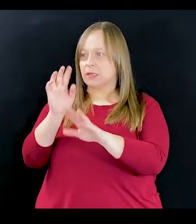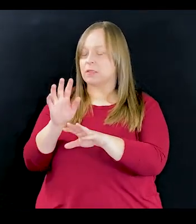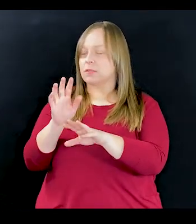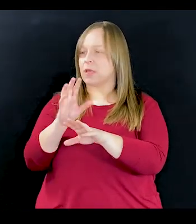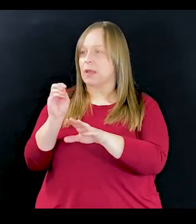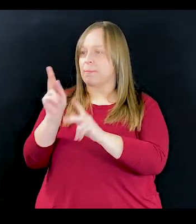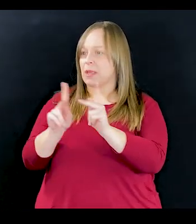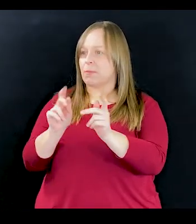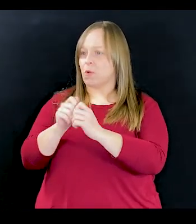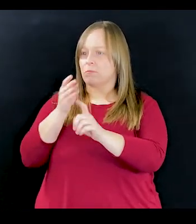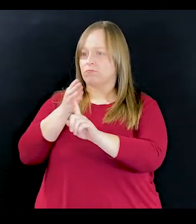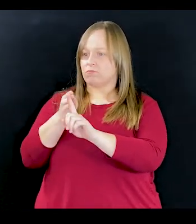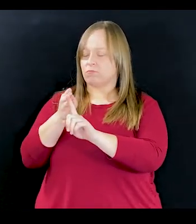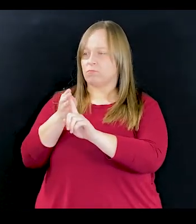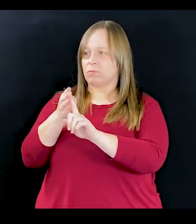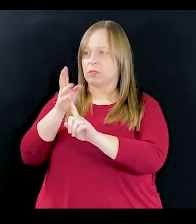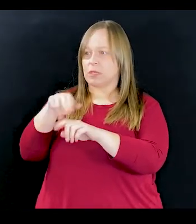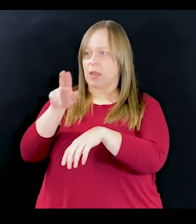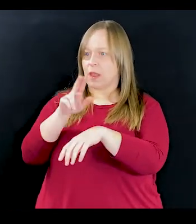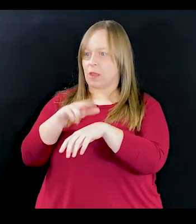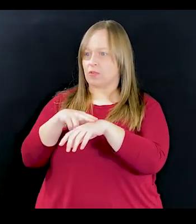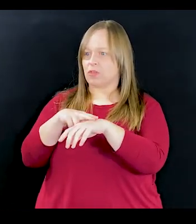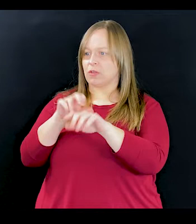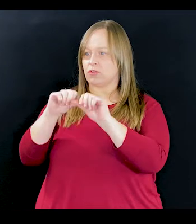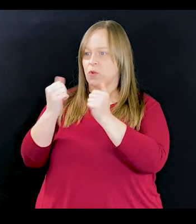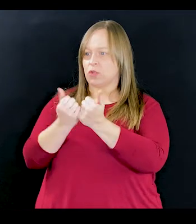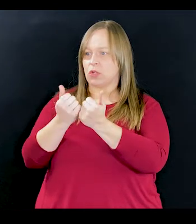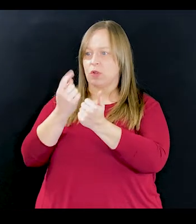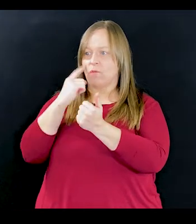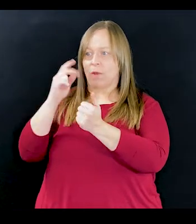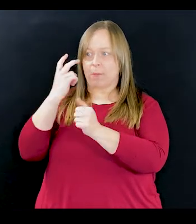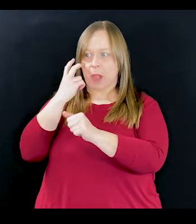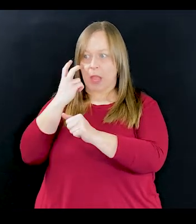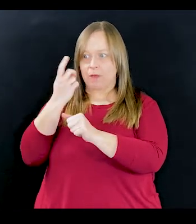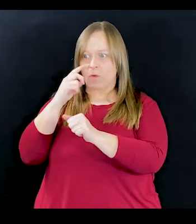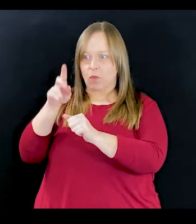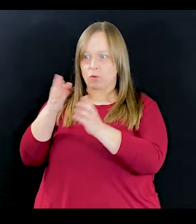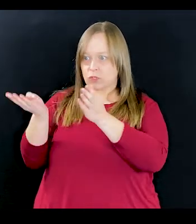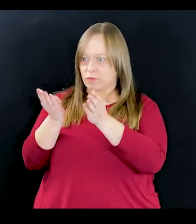and people would go to the National Association for the Blind for those